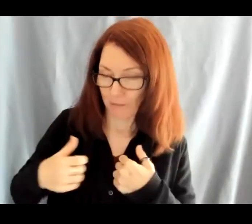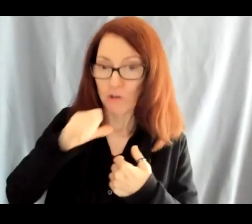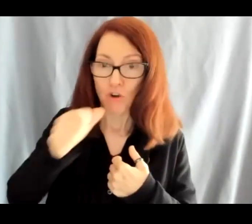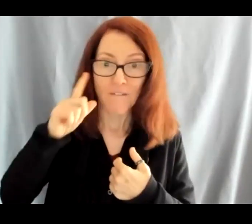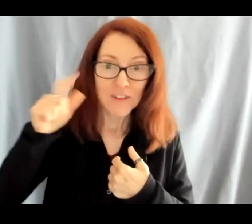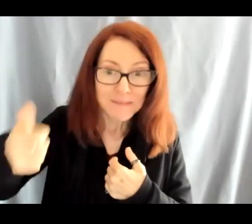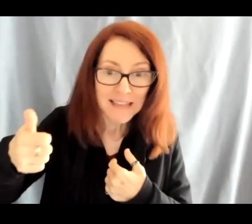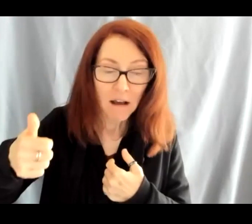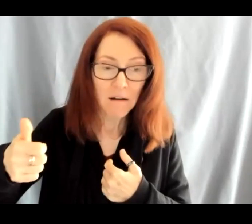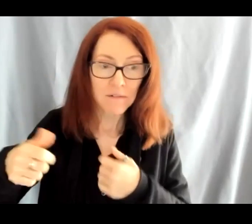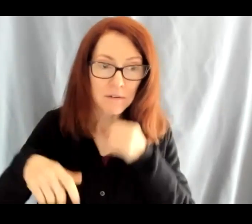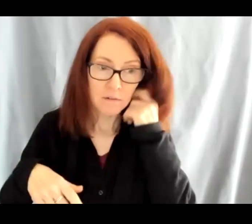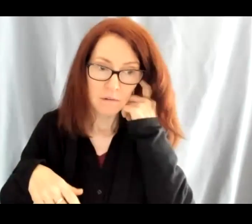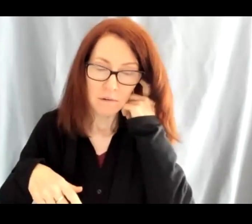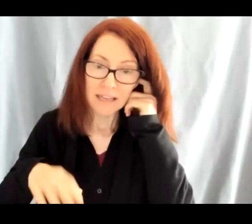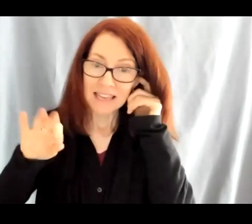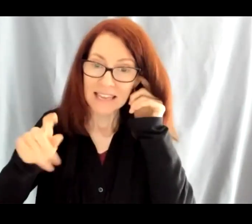training a service animal maybe for a company